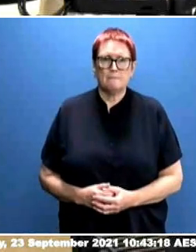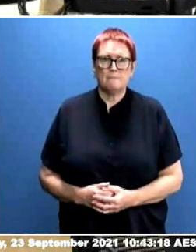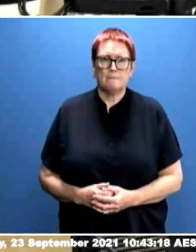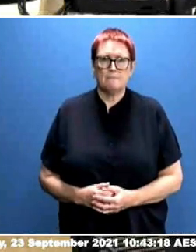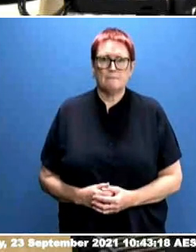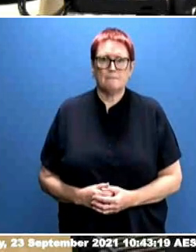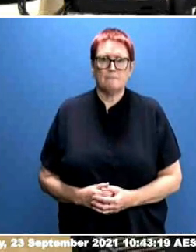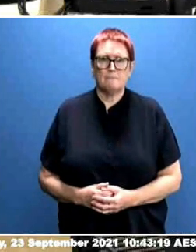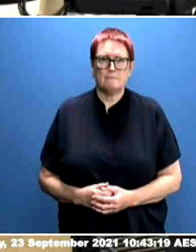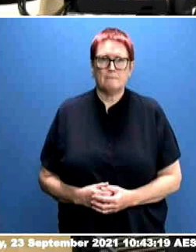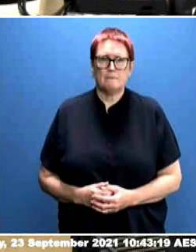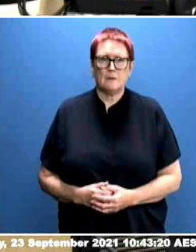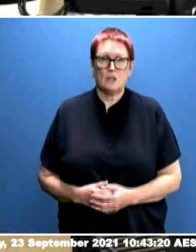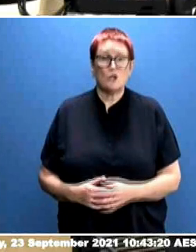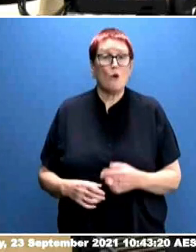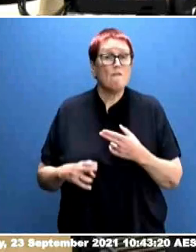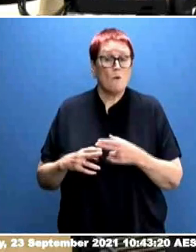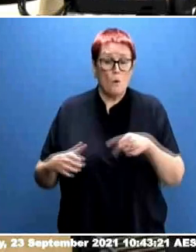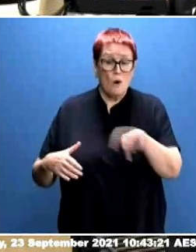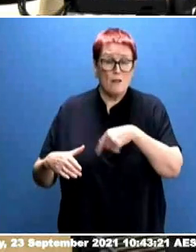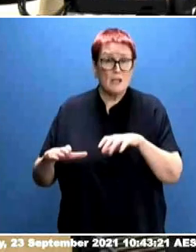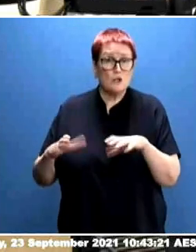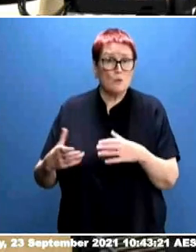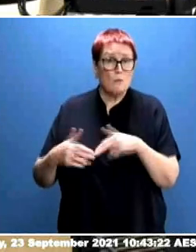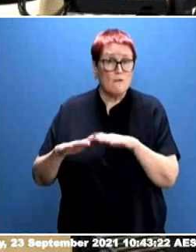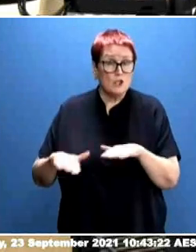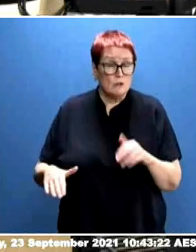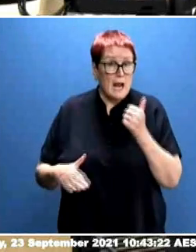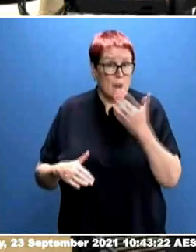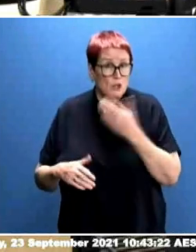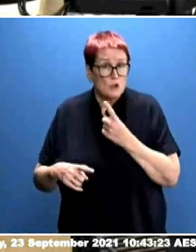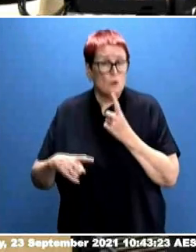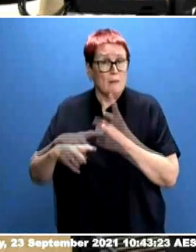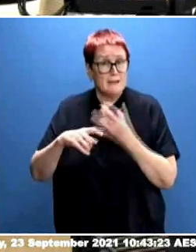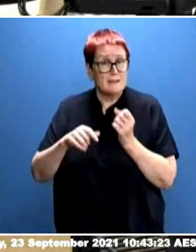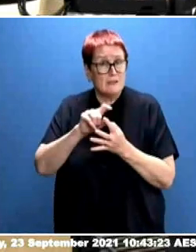For children in that category, are you able to tell us